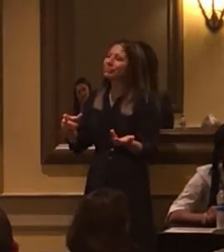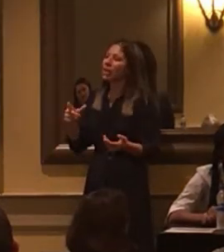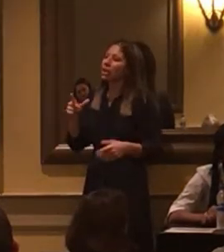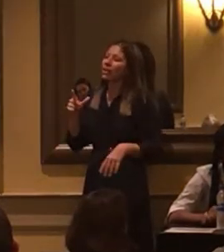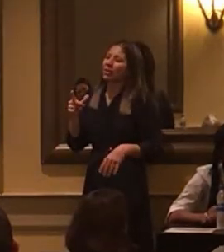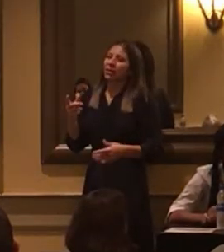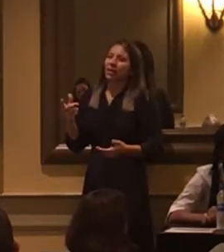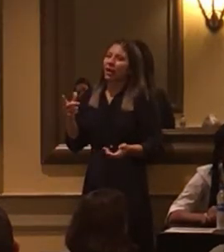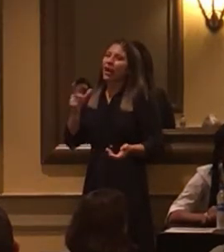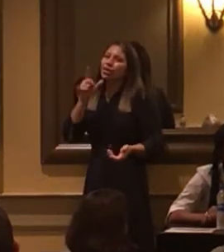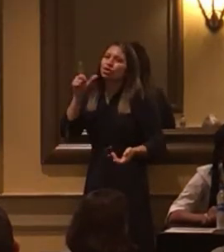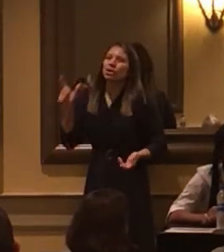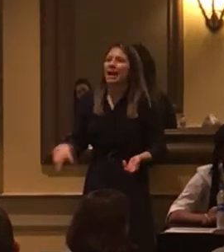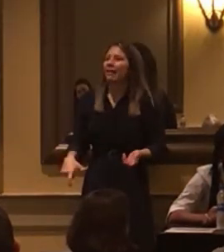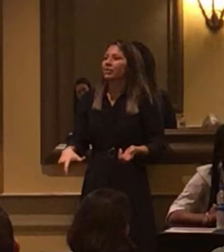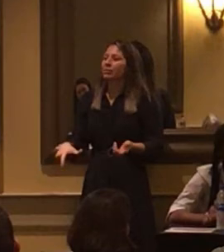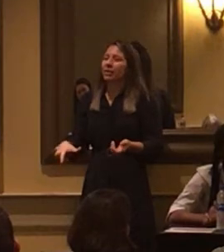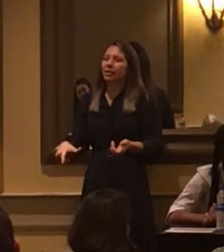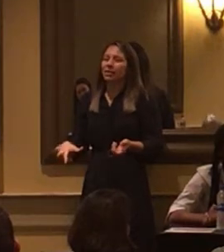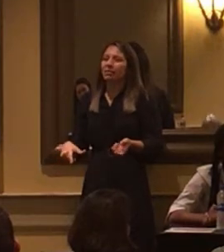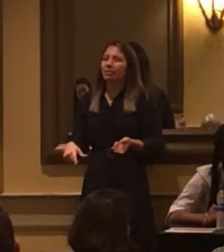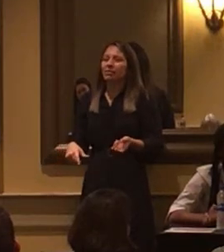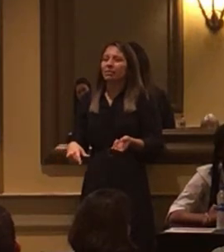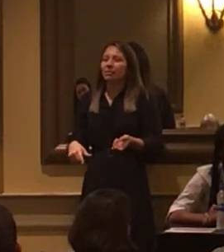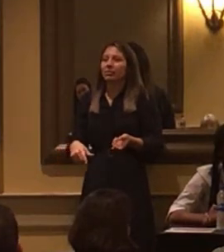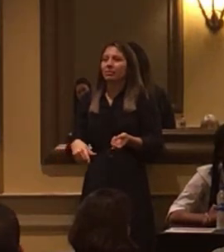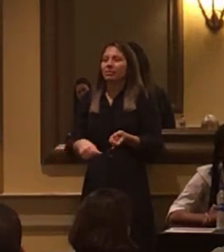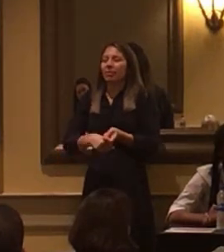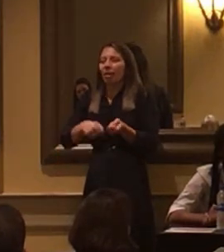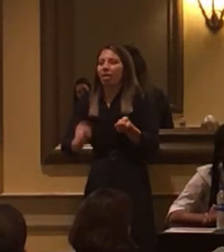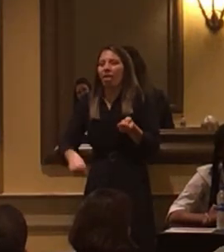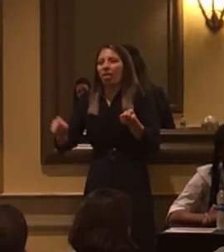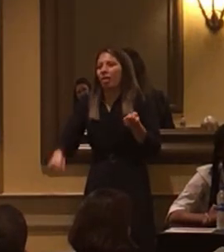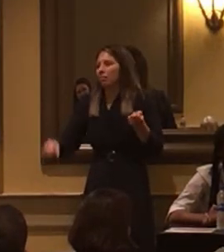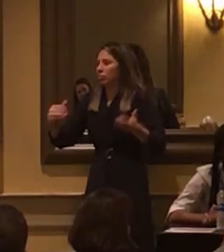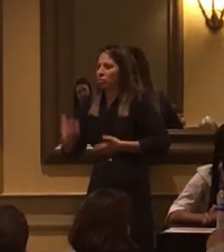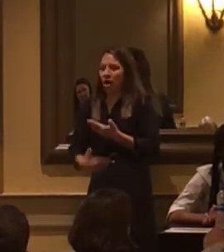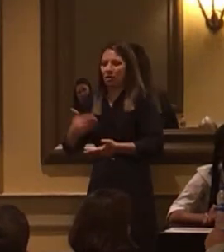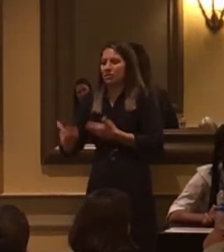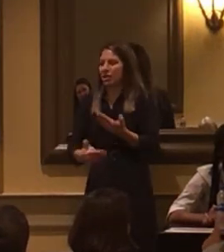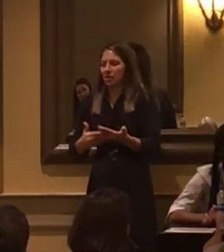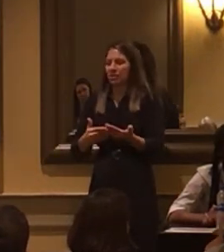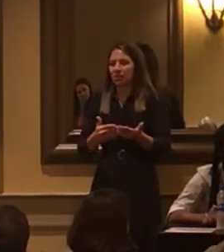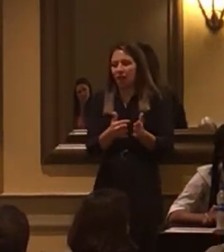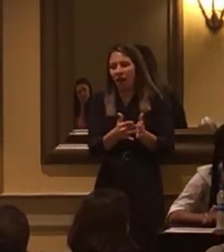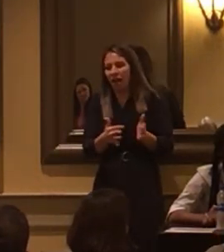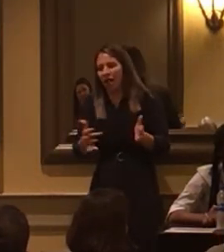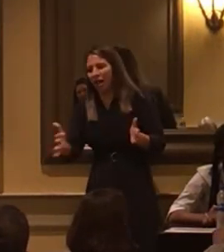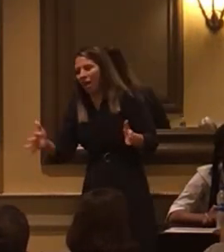this whole long hard process to get to, to be OK with yourself.